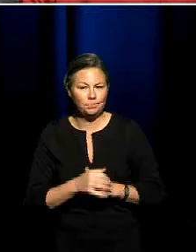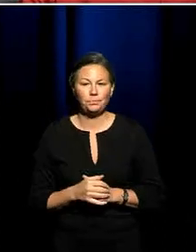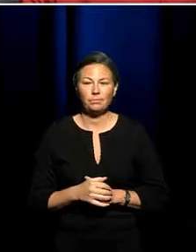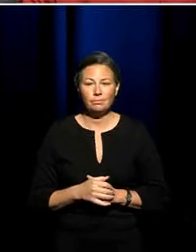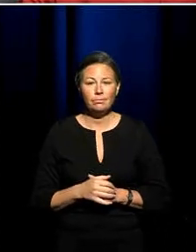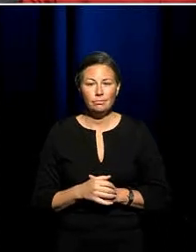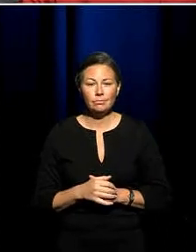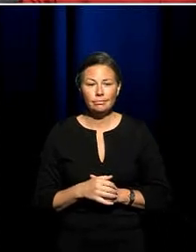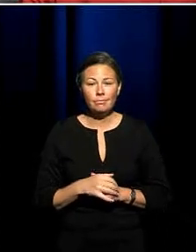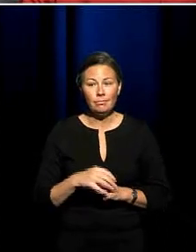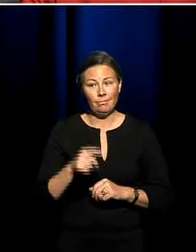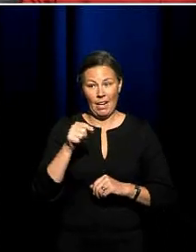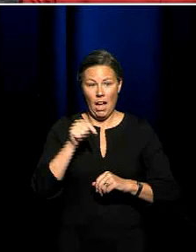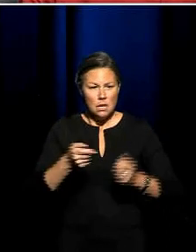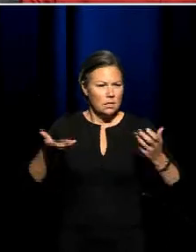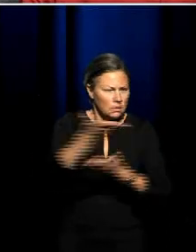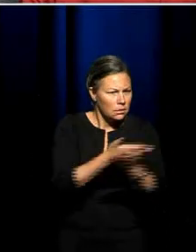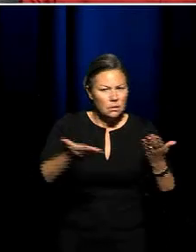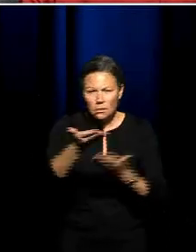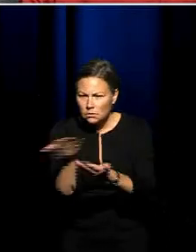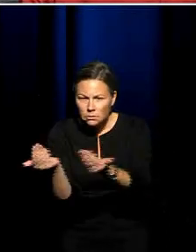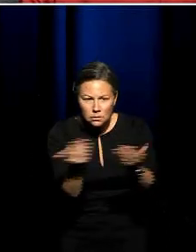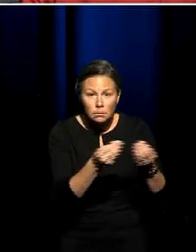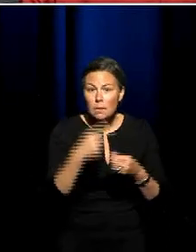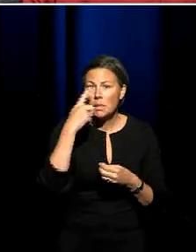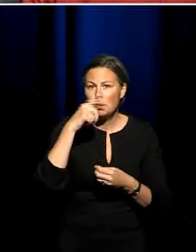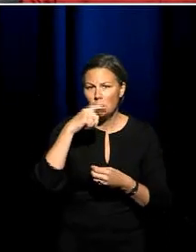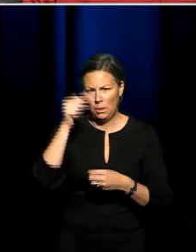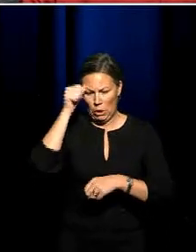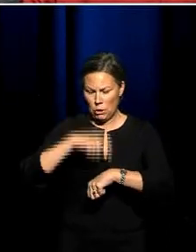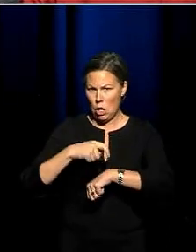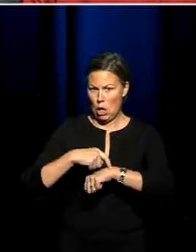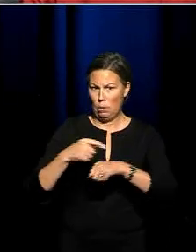although conducted within a tight timeframe, involved people with disability,